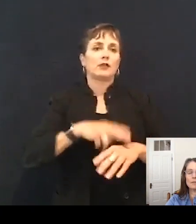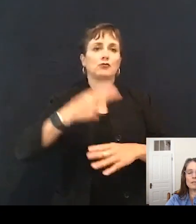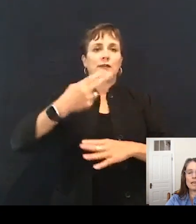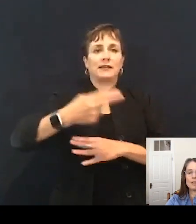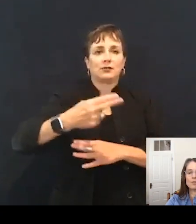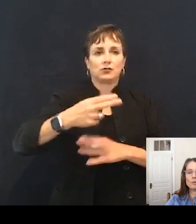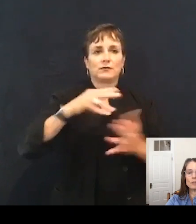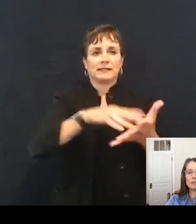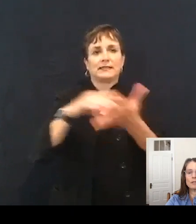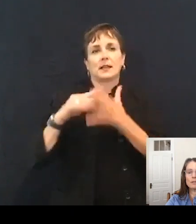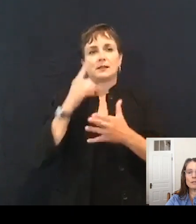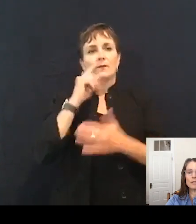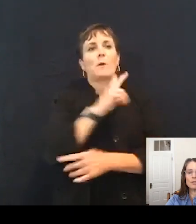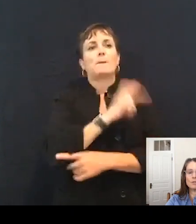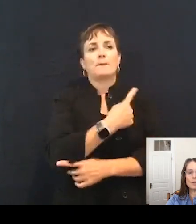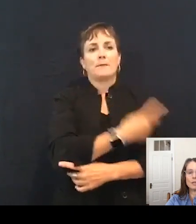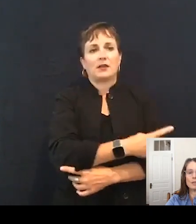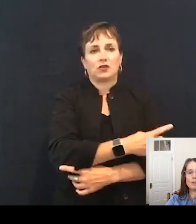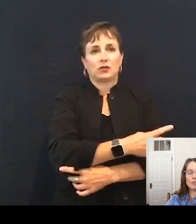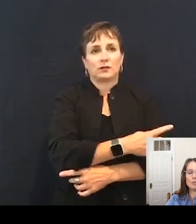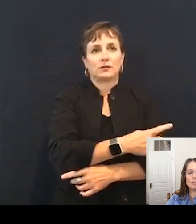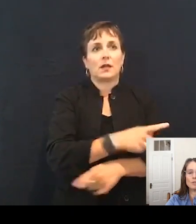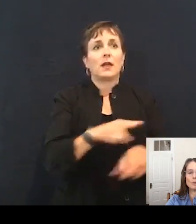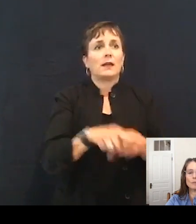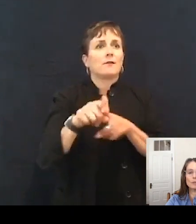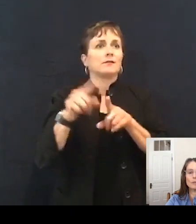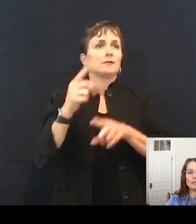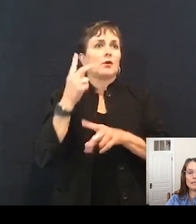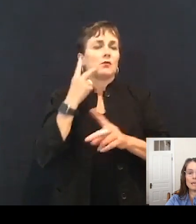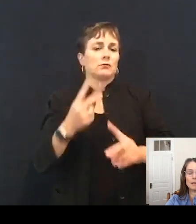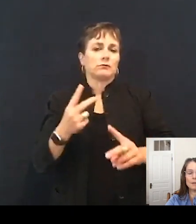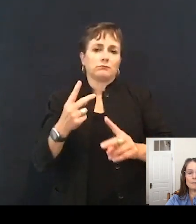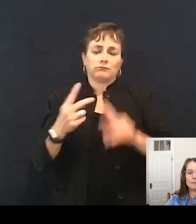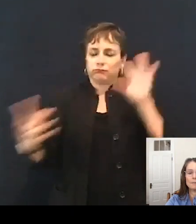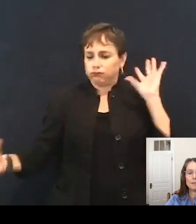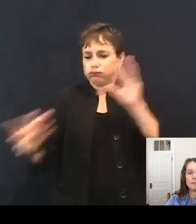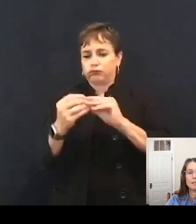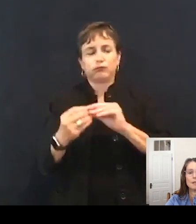of the natural clinical history of Usher syndrome in Louisiana.